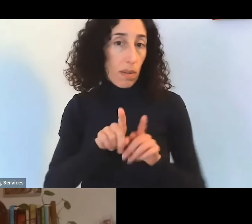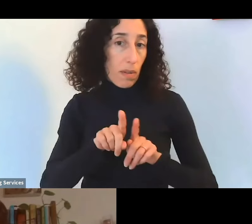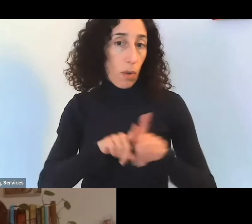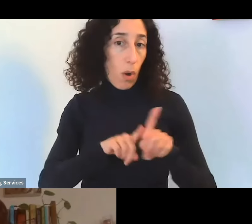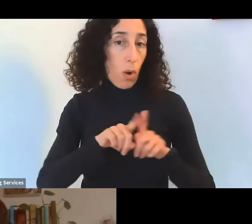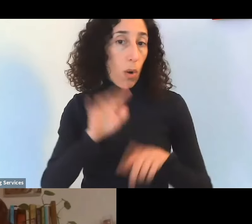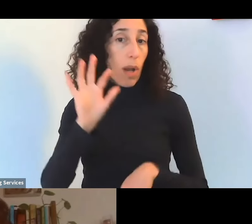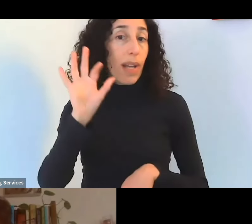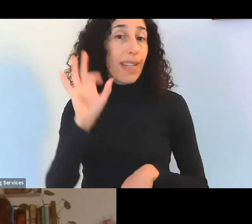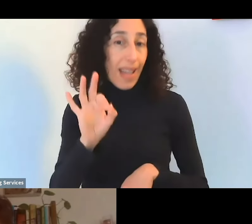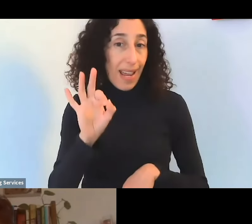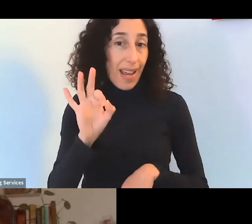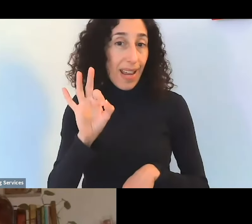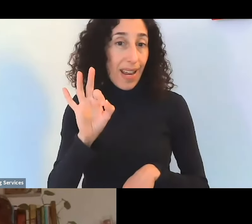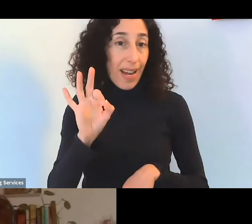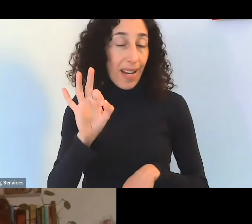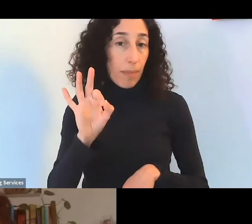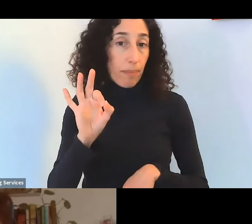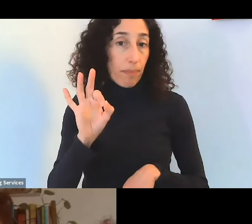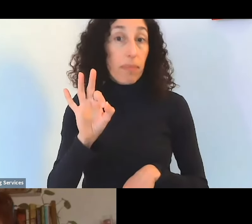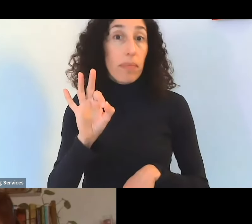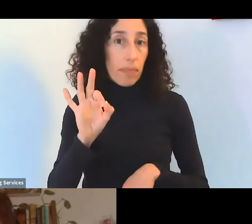Next is Phil Konigsberg. we get to as many people as possible.